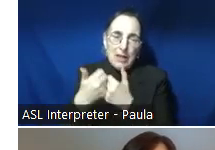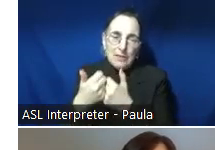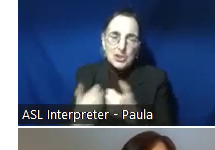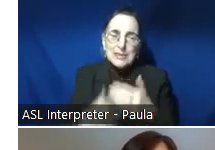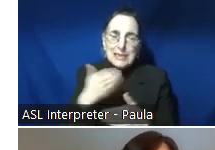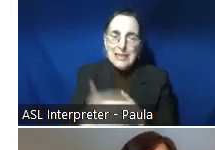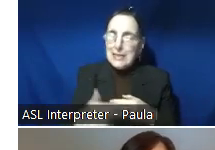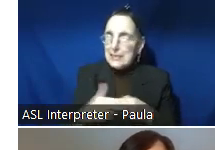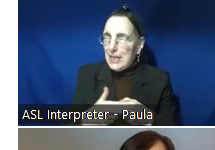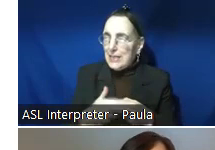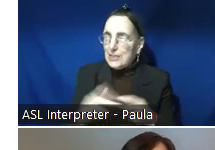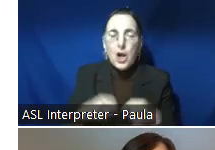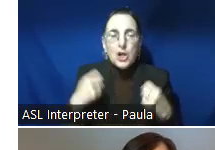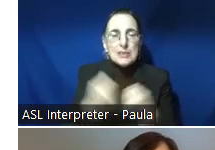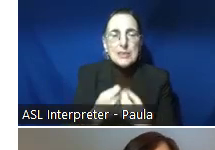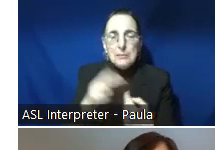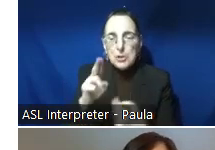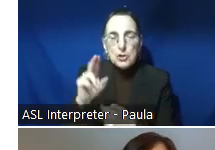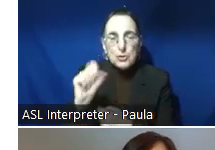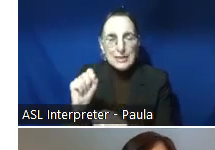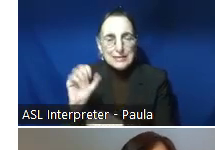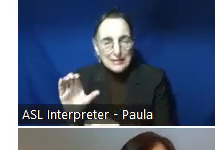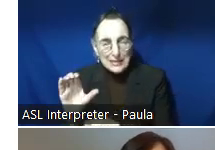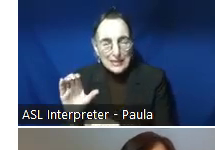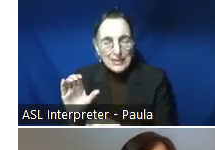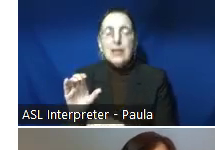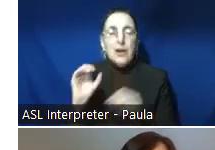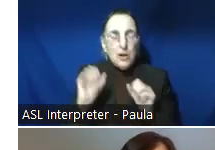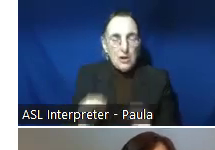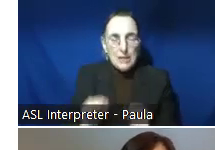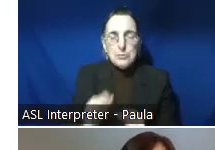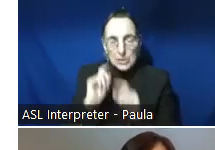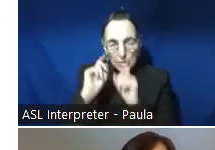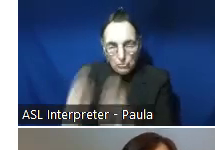Our team at USC have the pleasure of contributing to two action guides